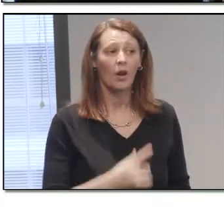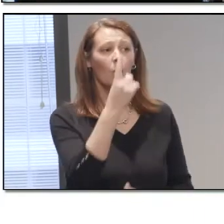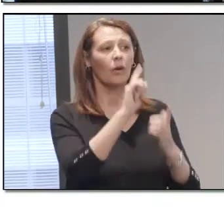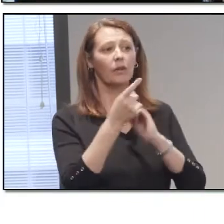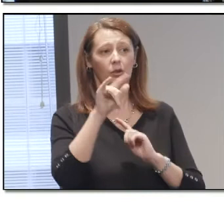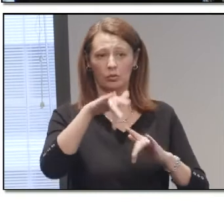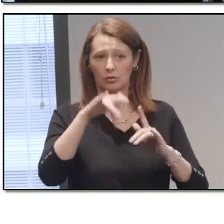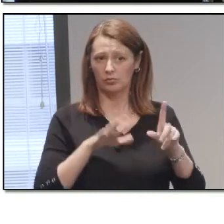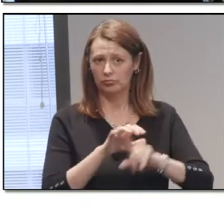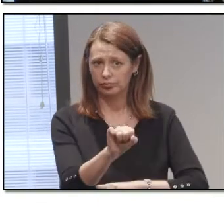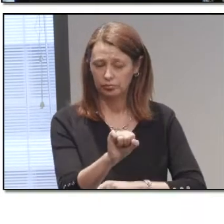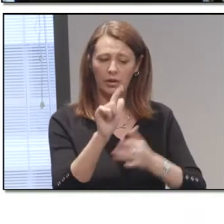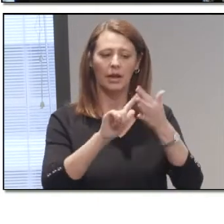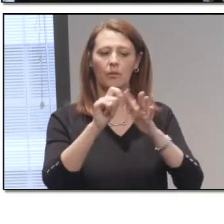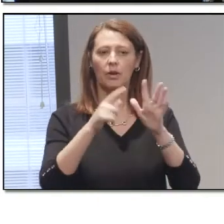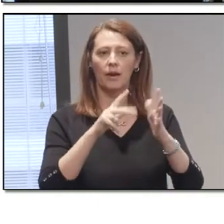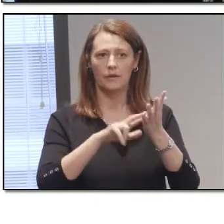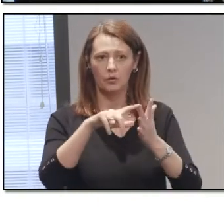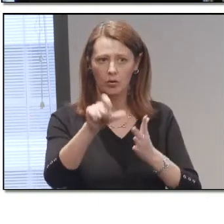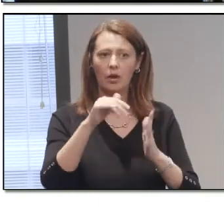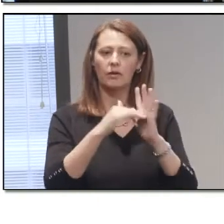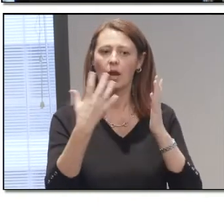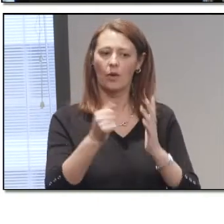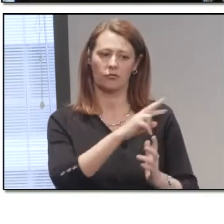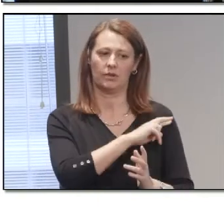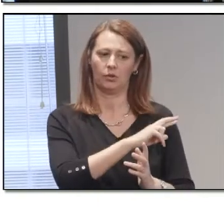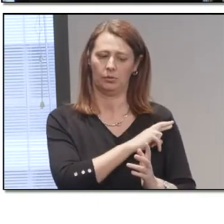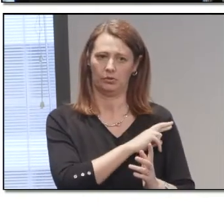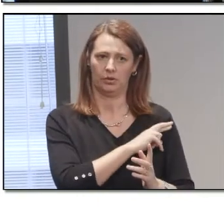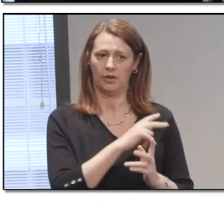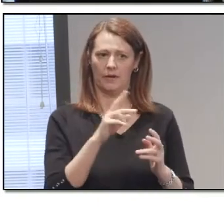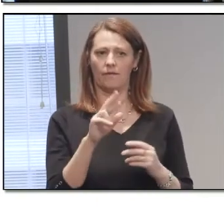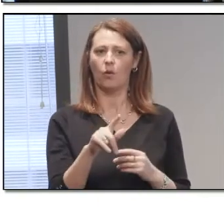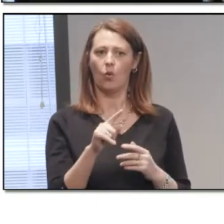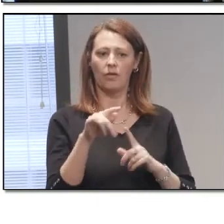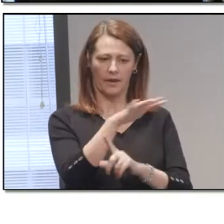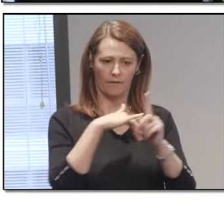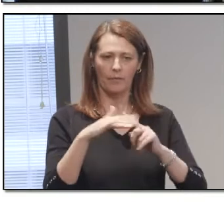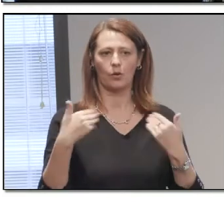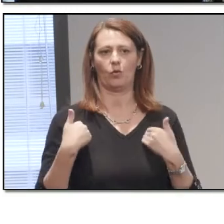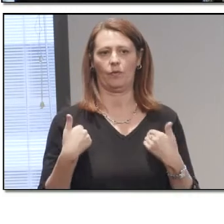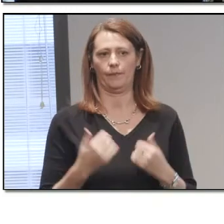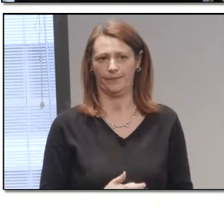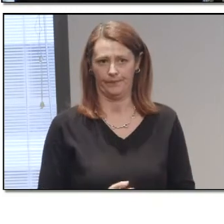up with is EPA Victoria now has responsibility for environmental health. What that means is